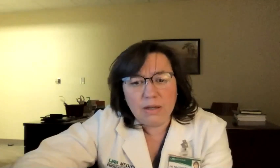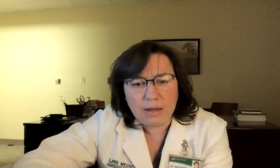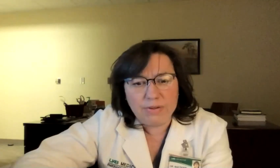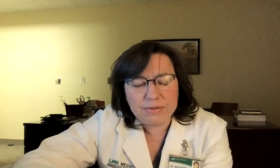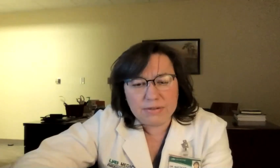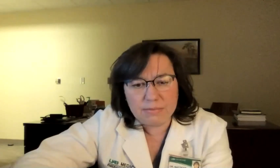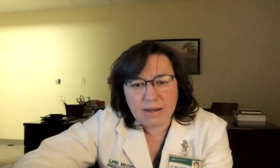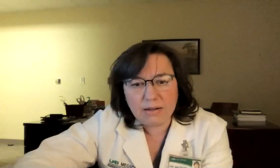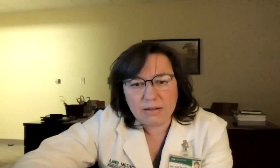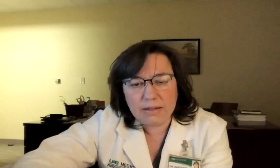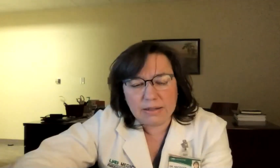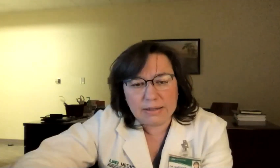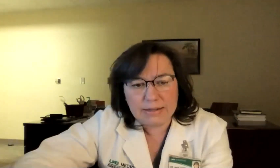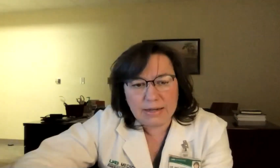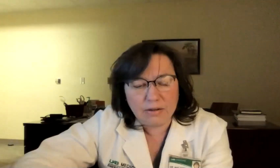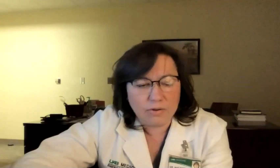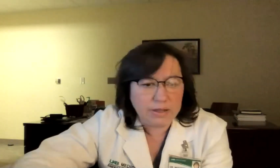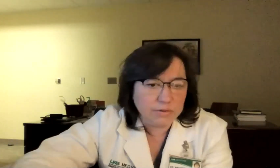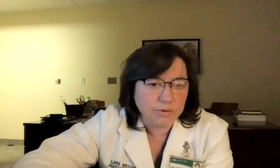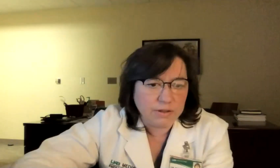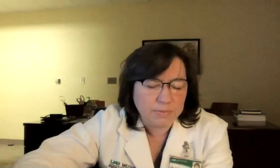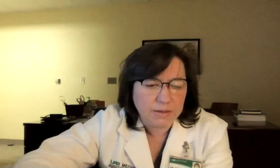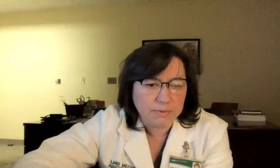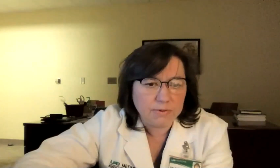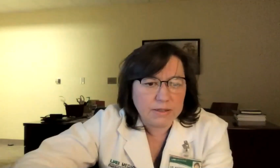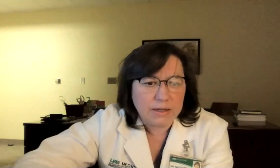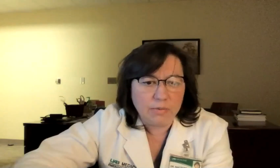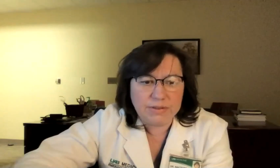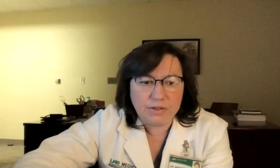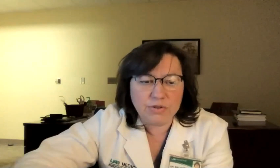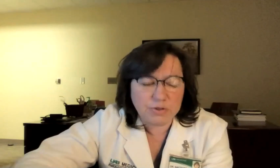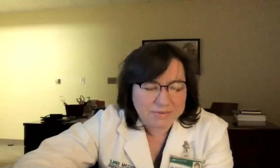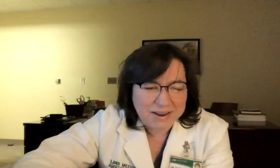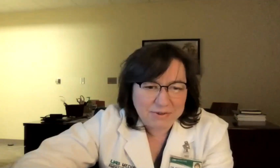and we systematically collect data on each one of these people we send you a survey after you're